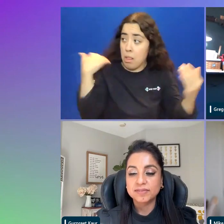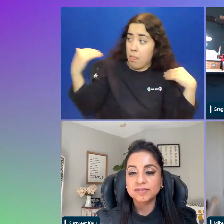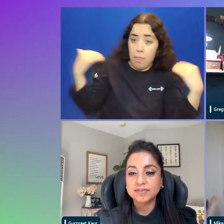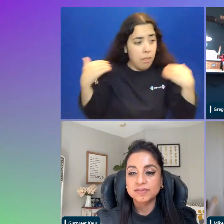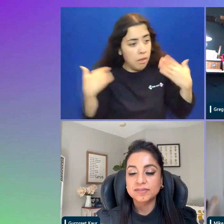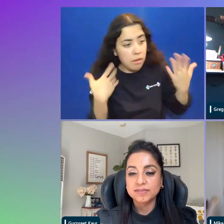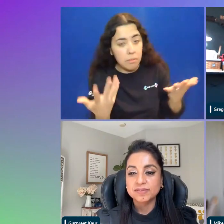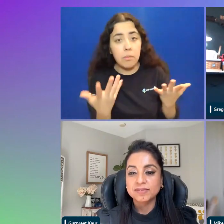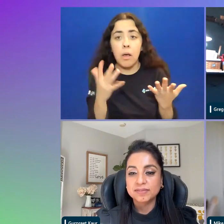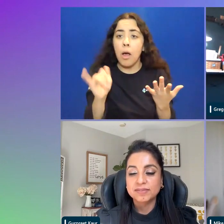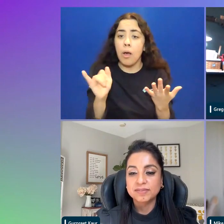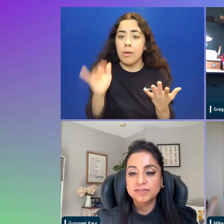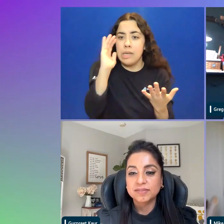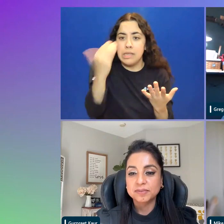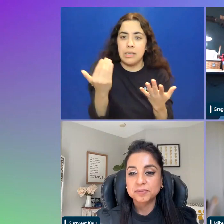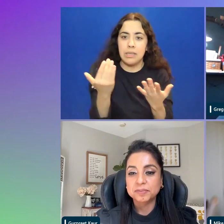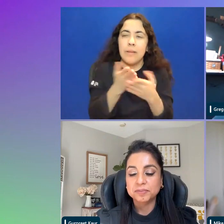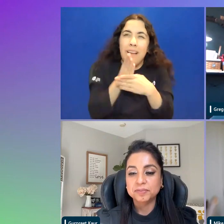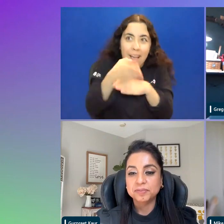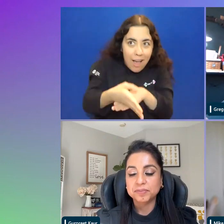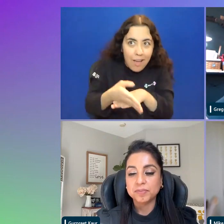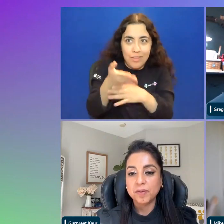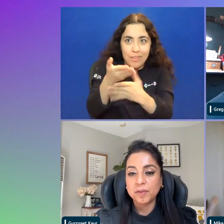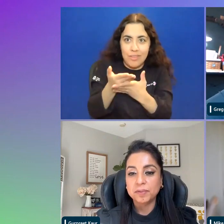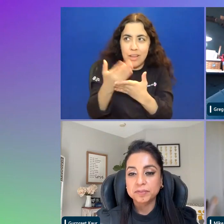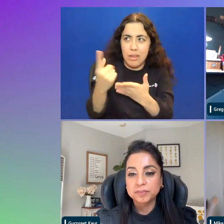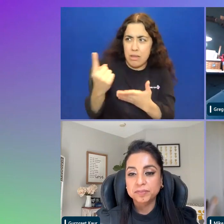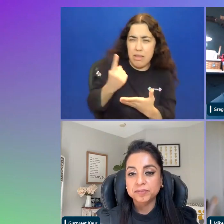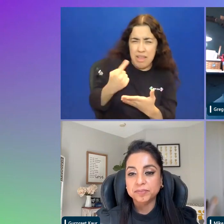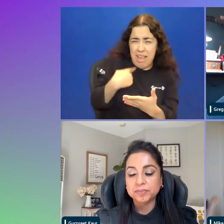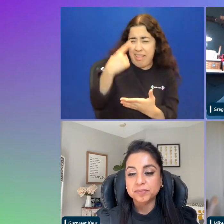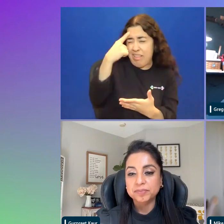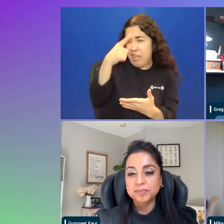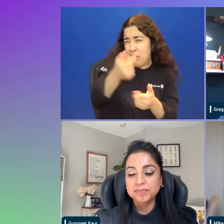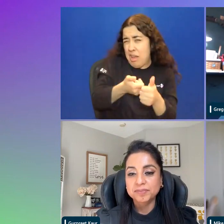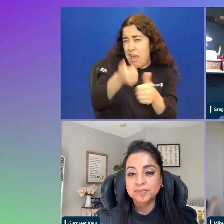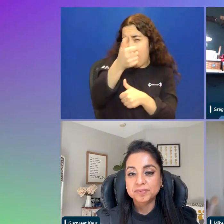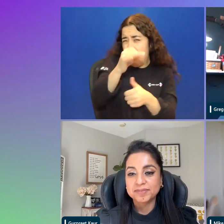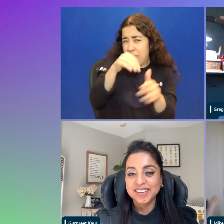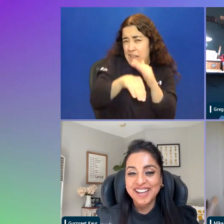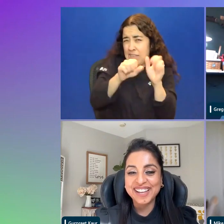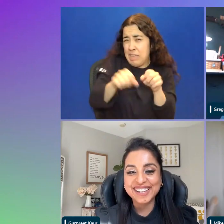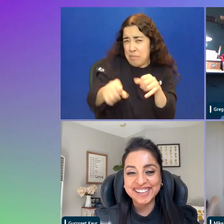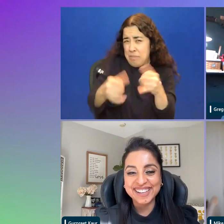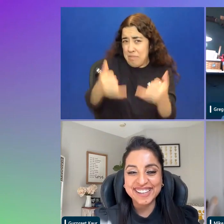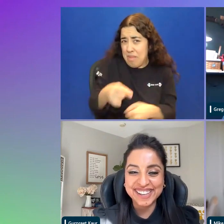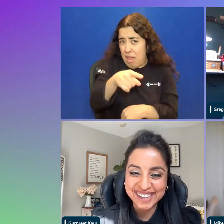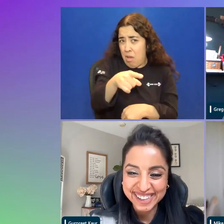things? And pretty soon it was like kind of after the fact that someone said, I think you're the head of accessibility now. And